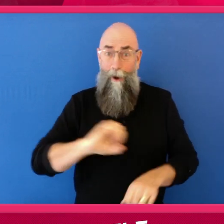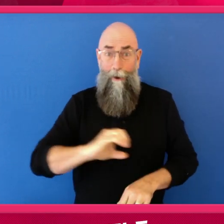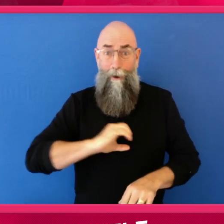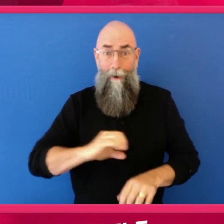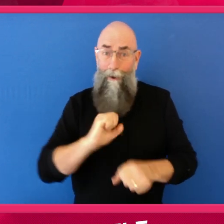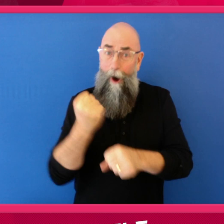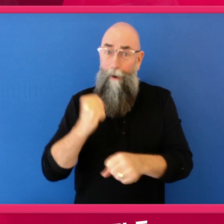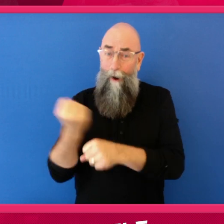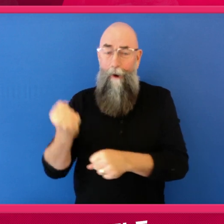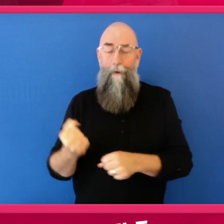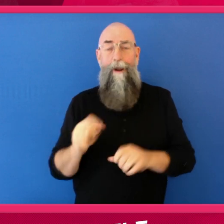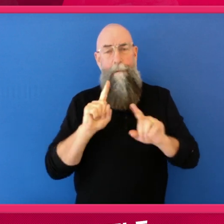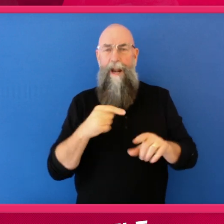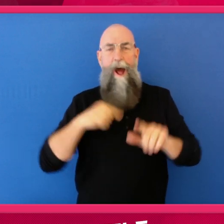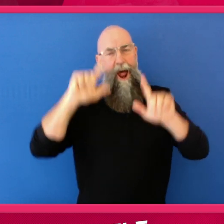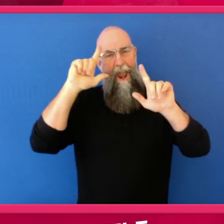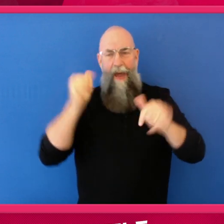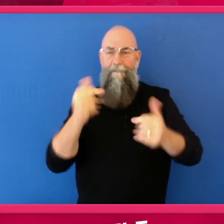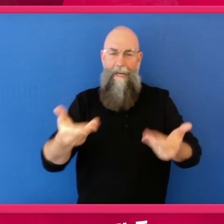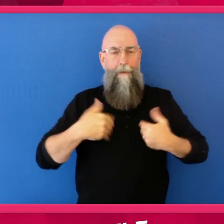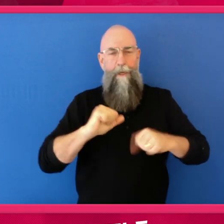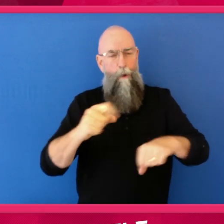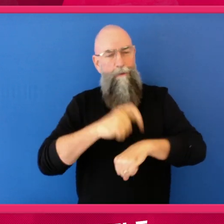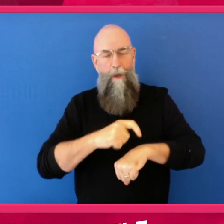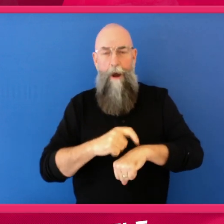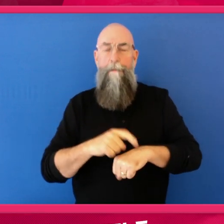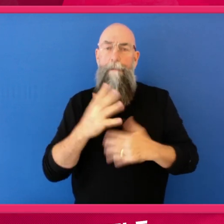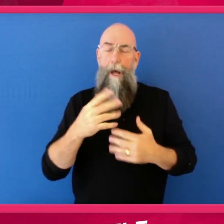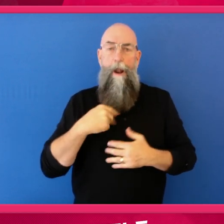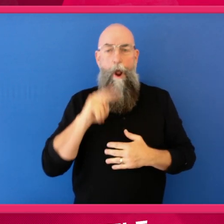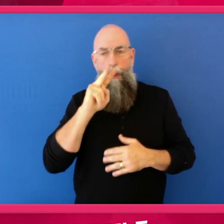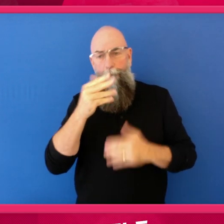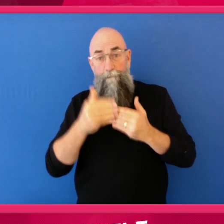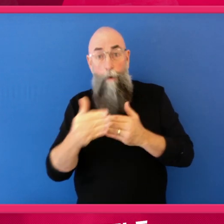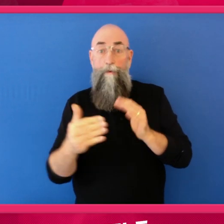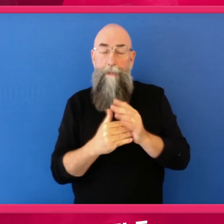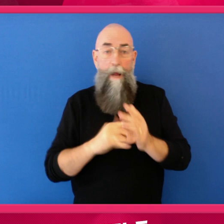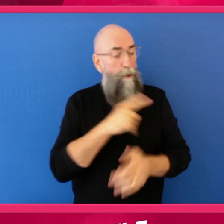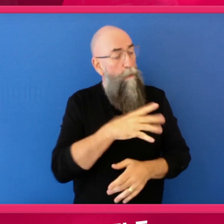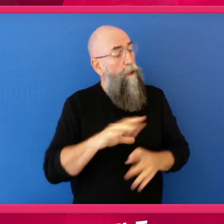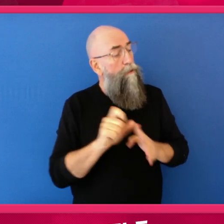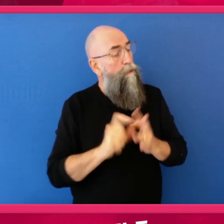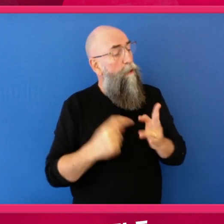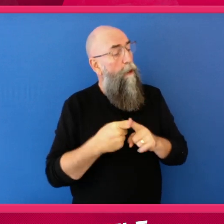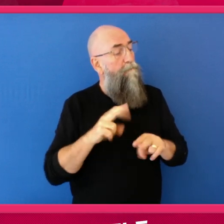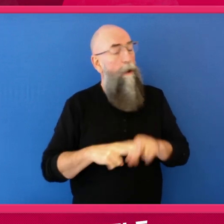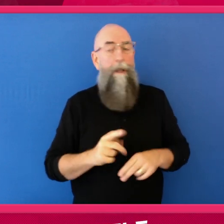So that is amazing. What we're looking forward to today, Kurt? What are your eyes on? Kurt Fearnley: Oh, my eyes are on the opening game for the Rollers, the men's wheelchair